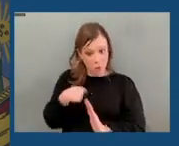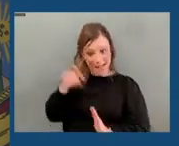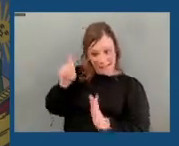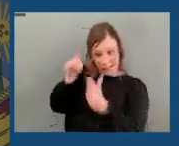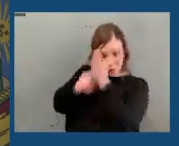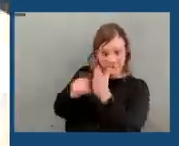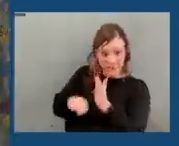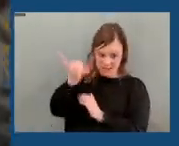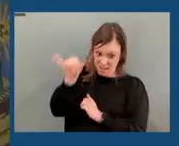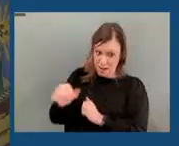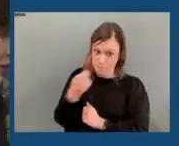Thanks everyone. Thank you. Thank you.